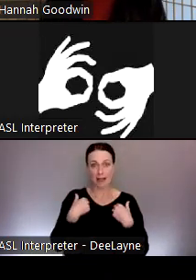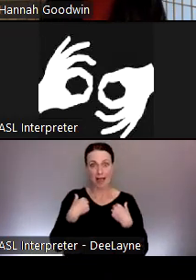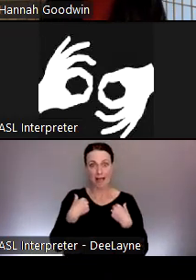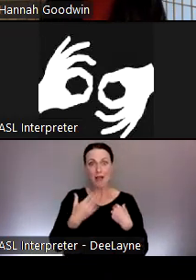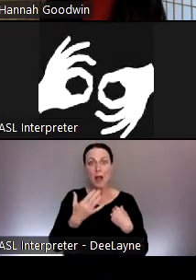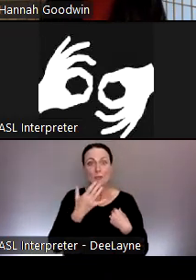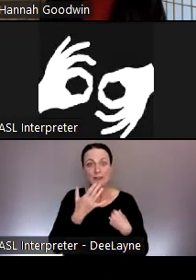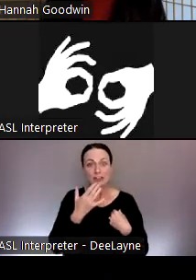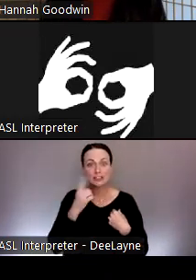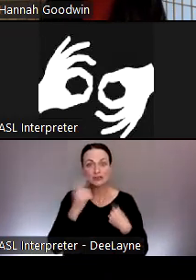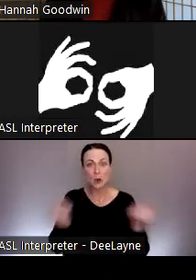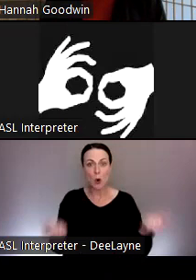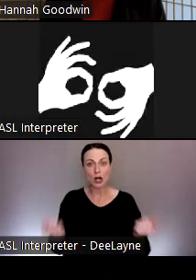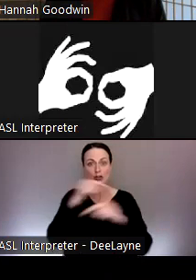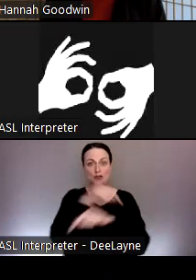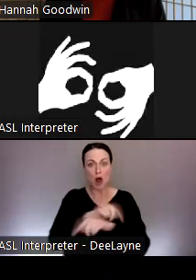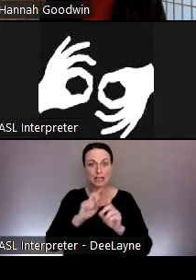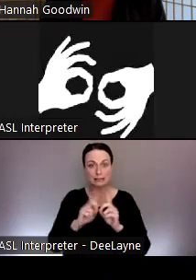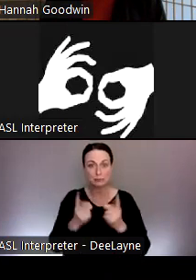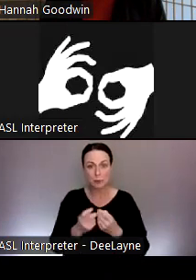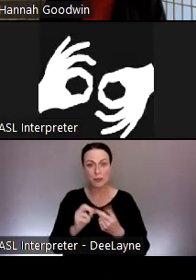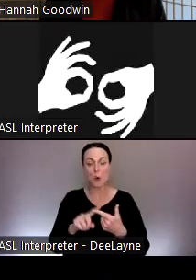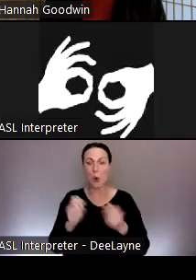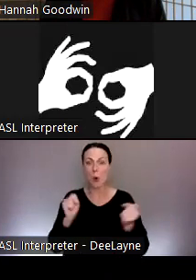for cross-departmental or multi-institutional proposals?